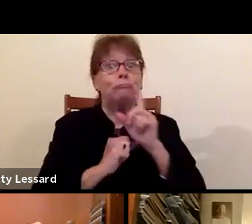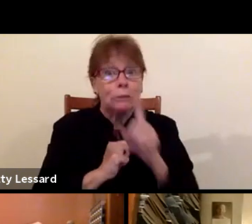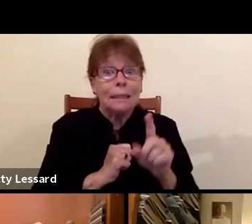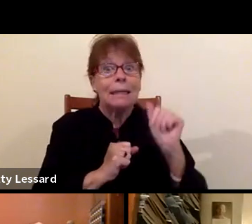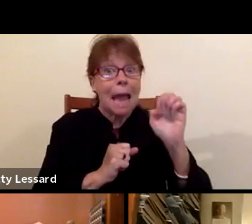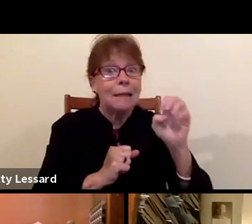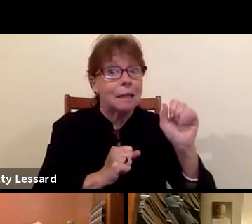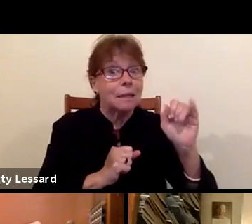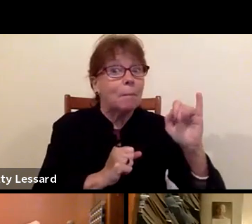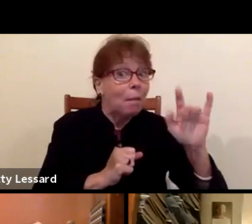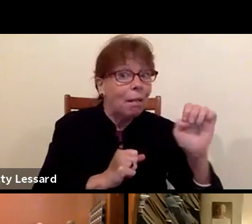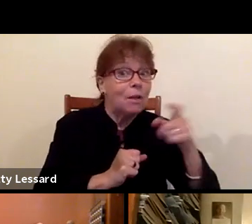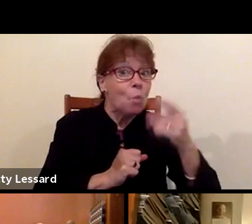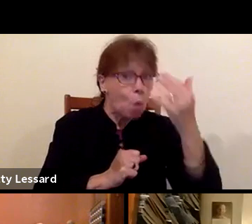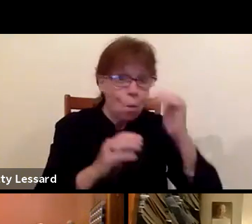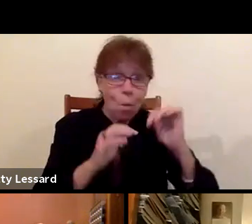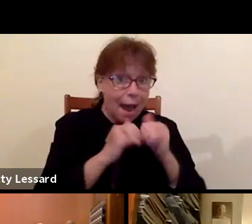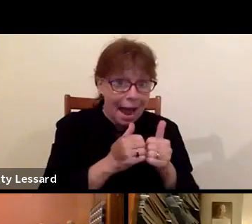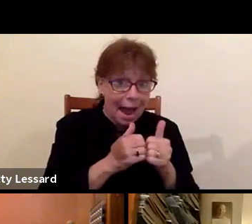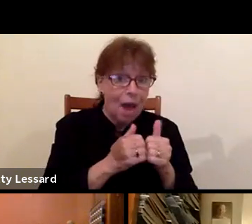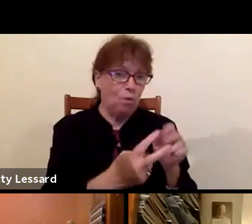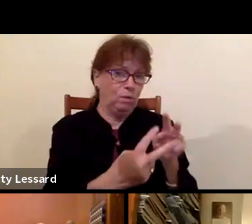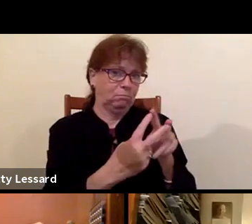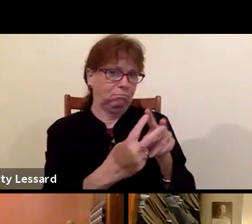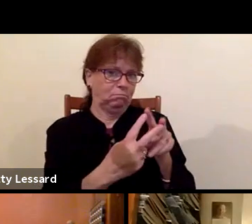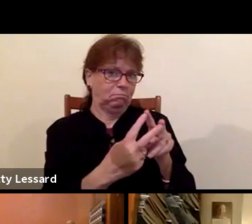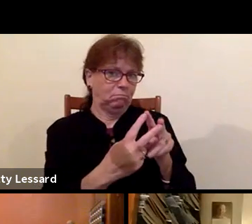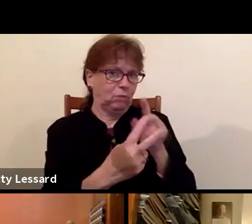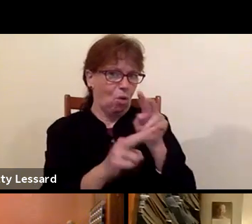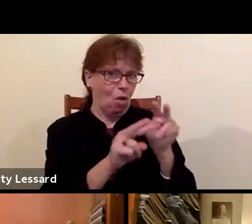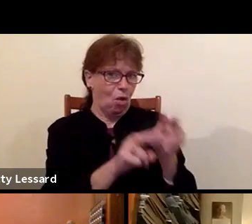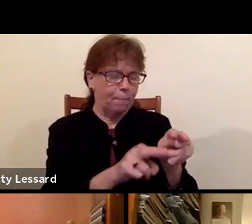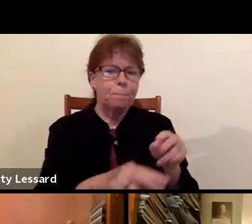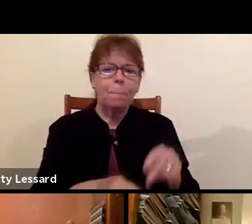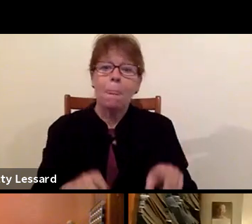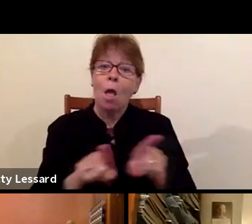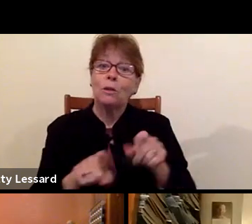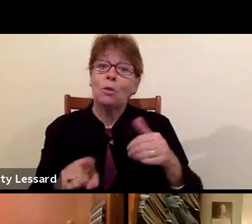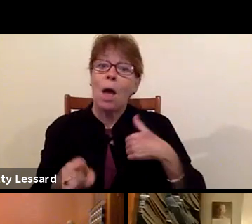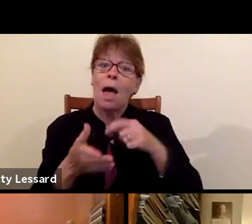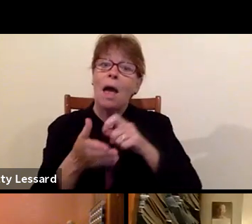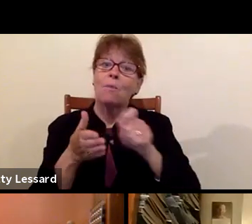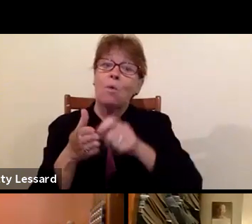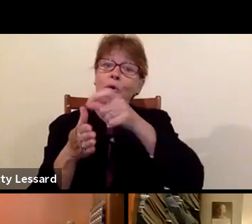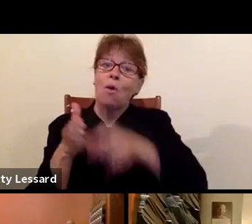when it comes to accessibility to all forms even down to packaging. So, if you want to look at